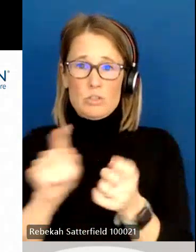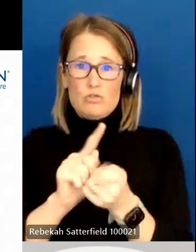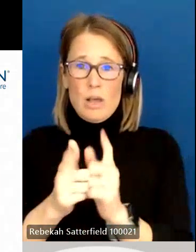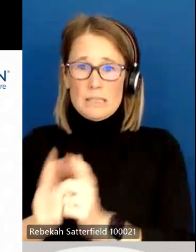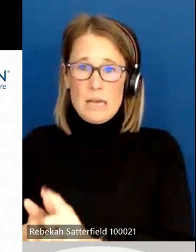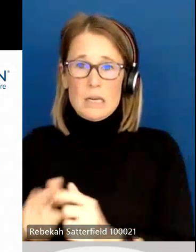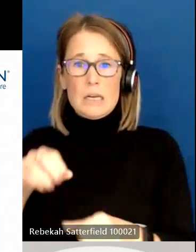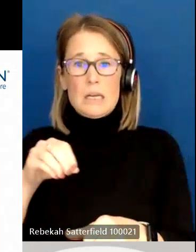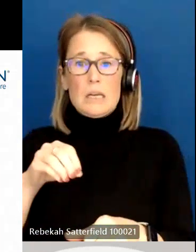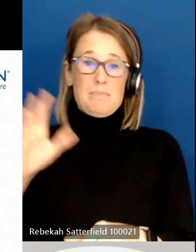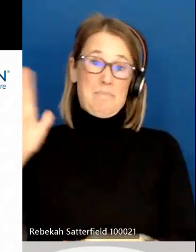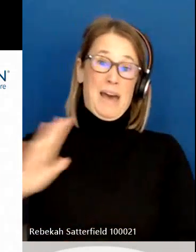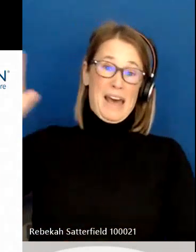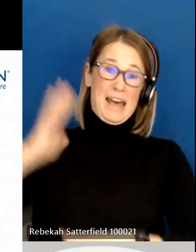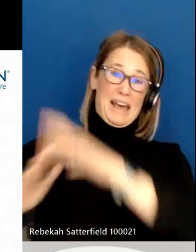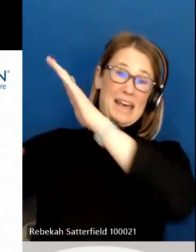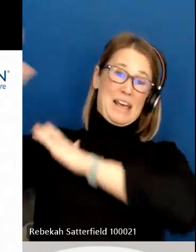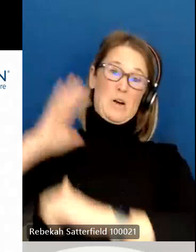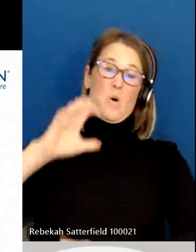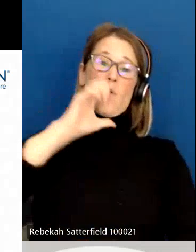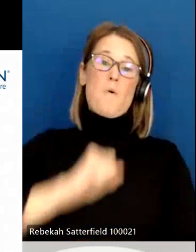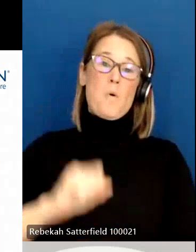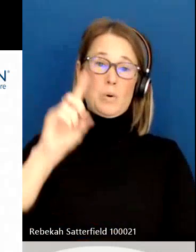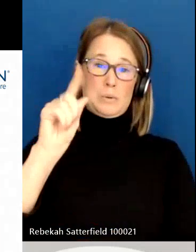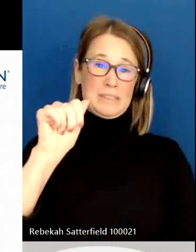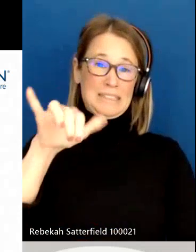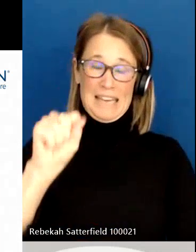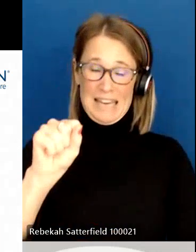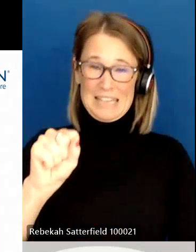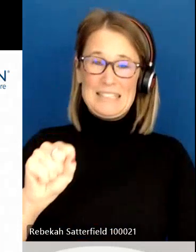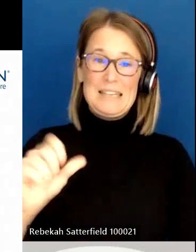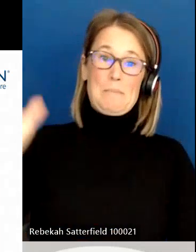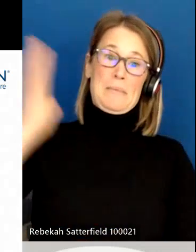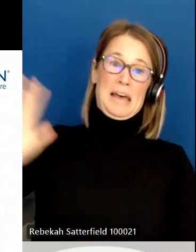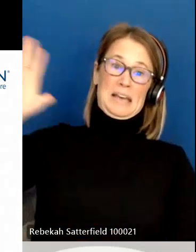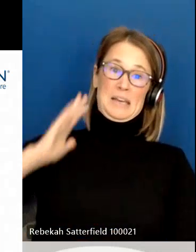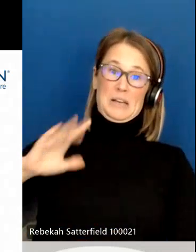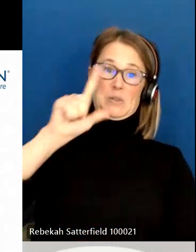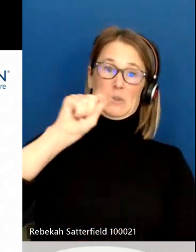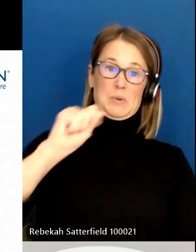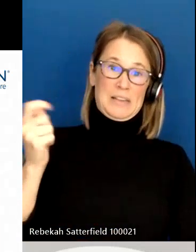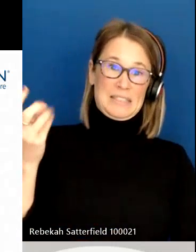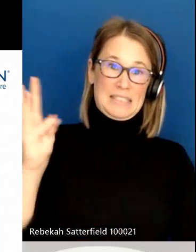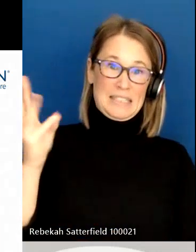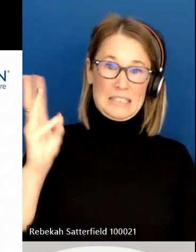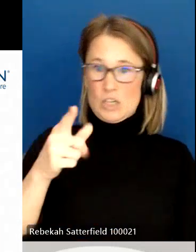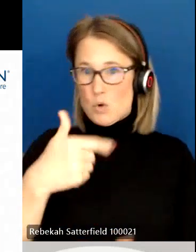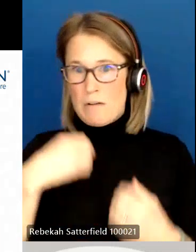old days because I'm a fossil in 2016 when this came out you had no idea how much money I had to